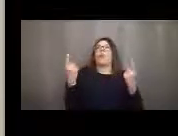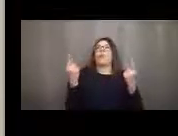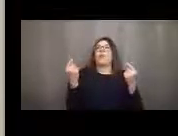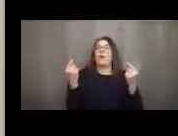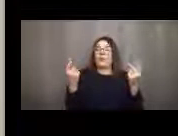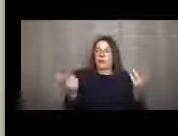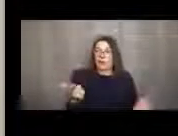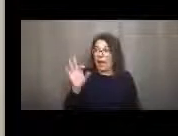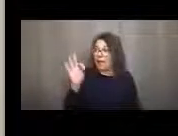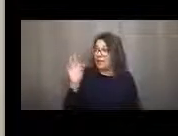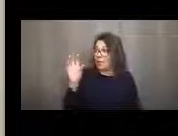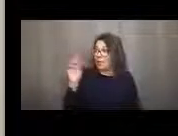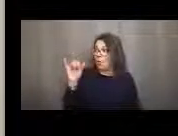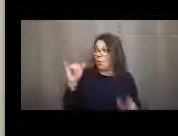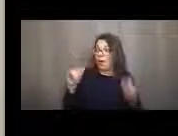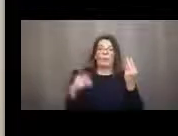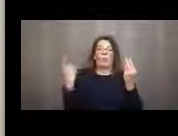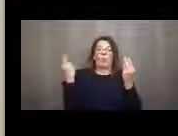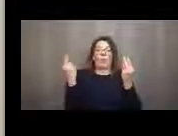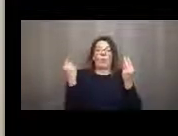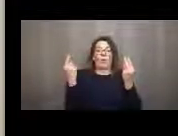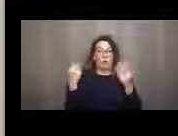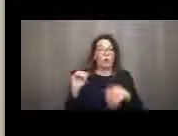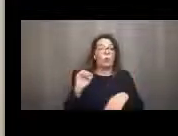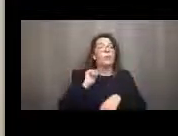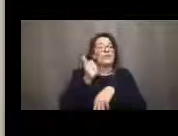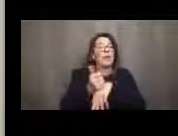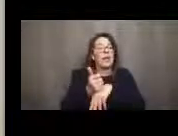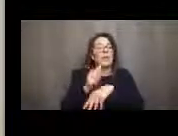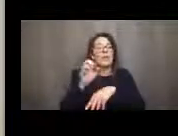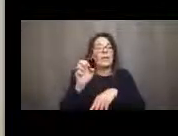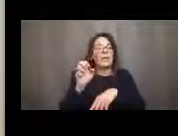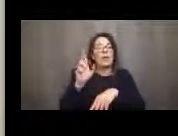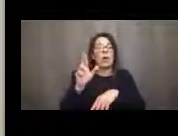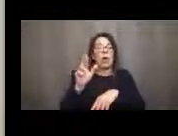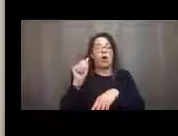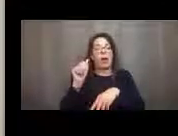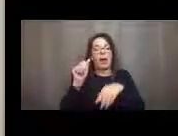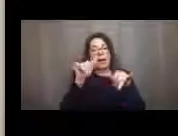Well, NIH has developed an eRA Commons FCOI Module,